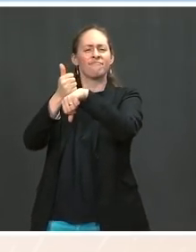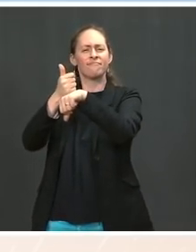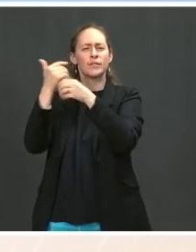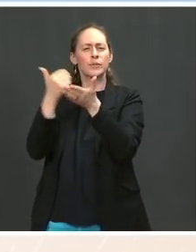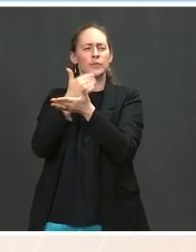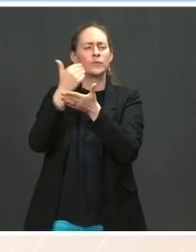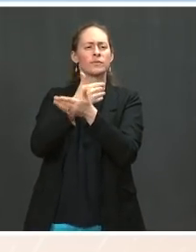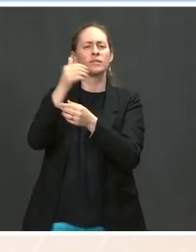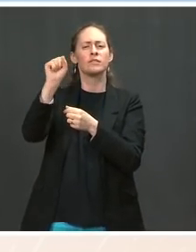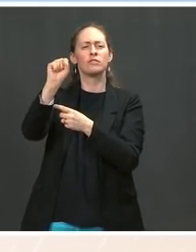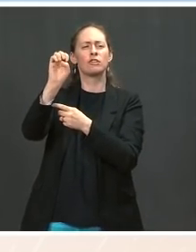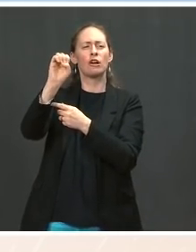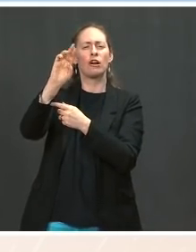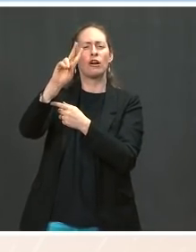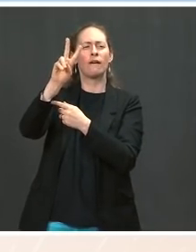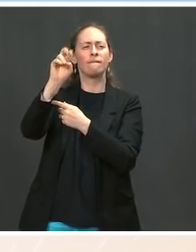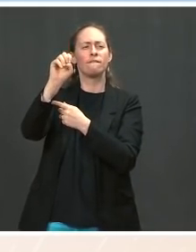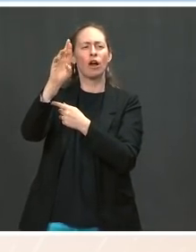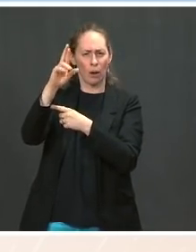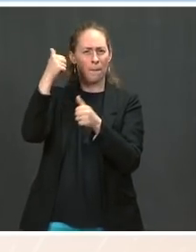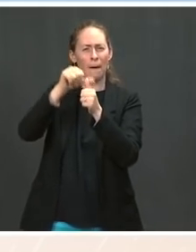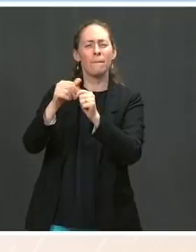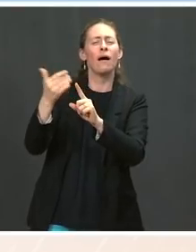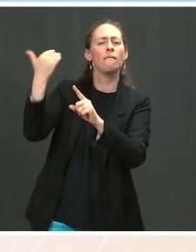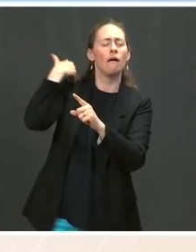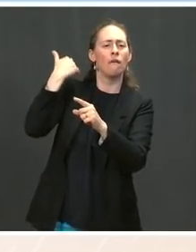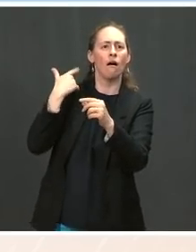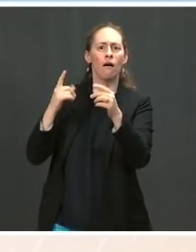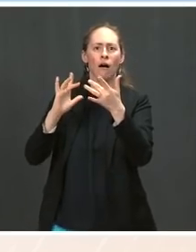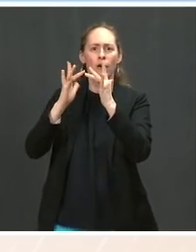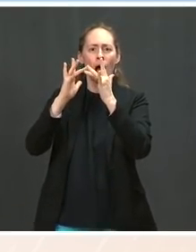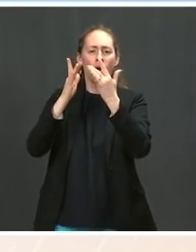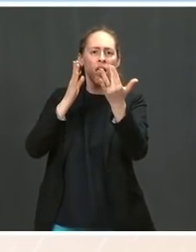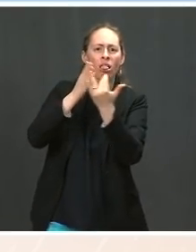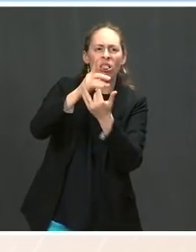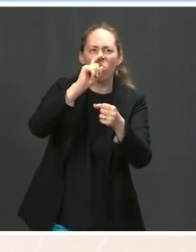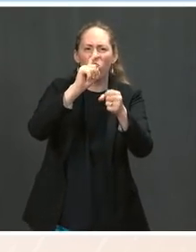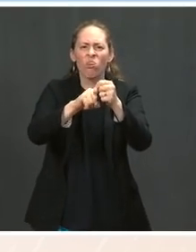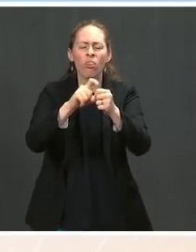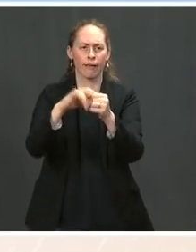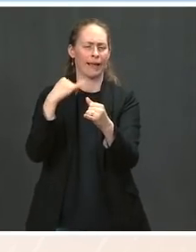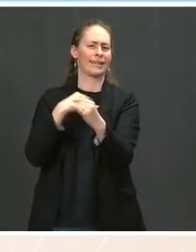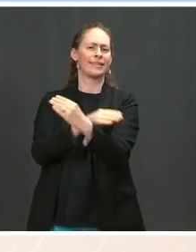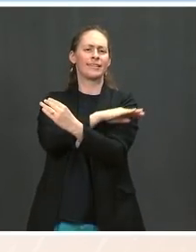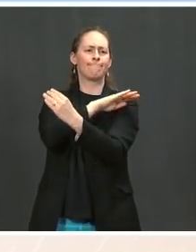just a few weeks ago. The White House urges all systems operators to apply these patches as soon as possible